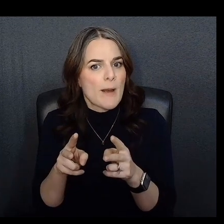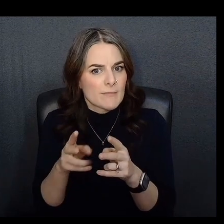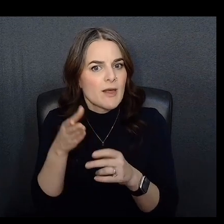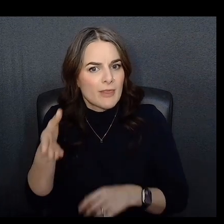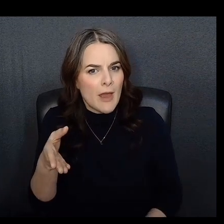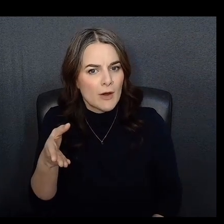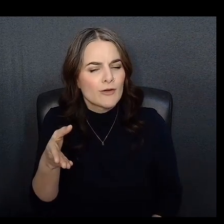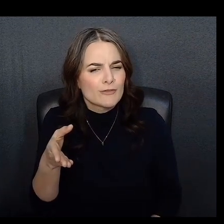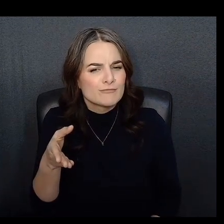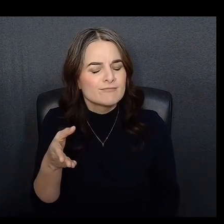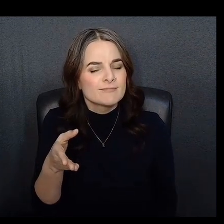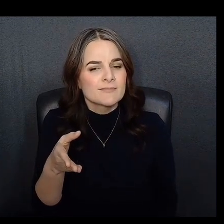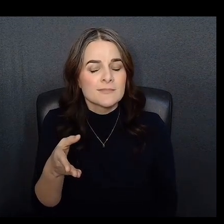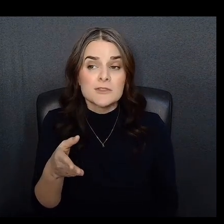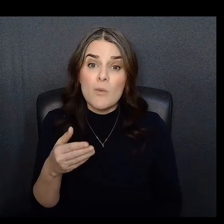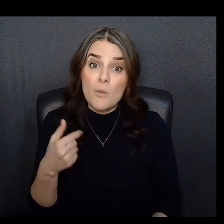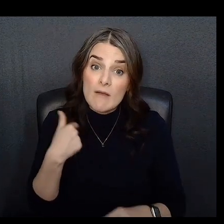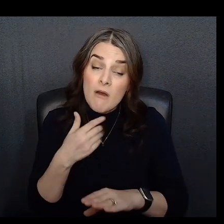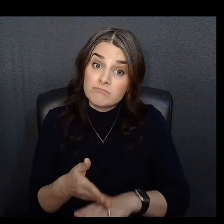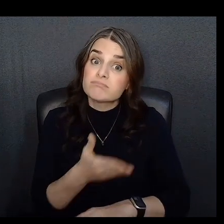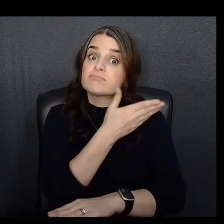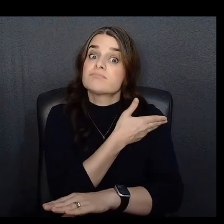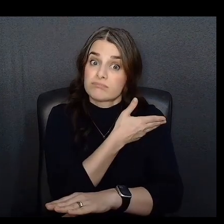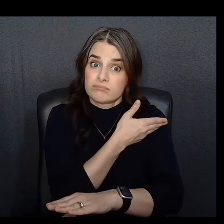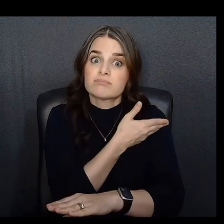So we've made some great strides as an AAC community